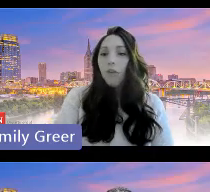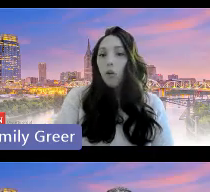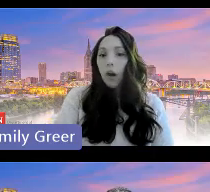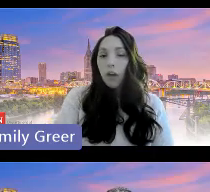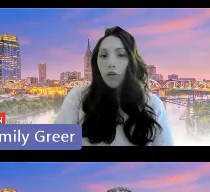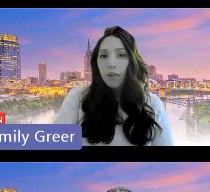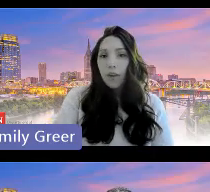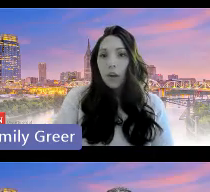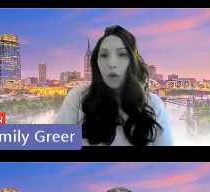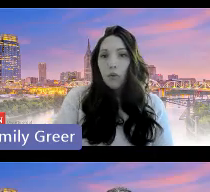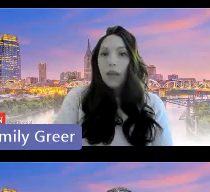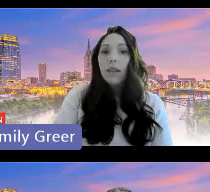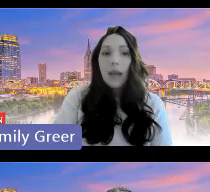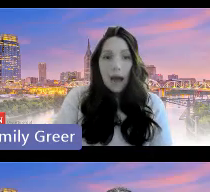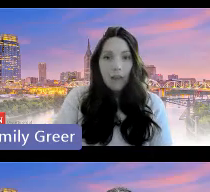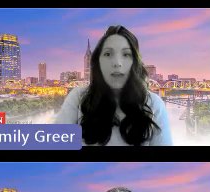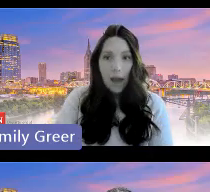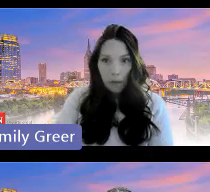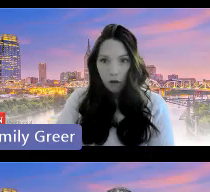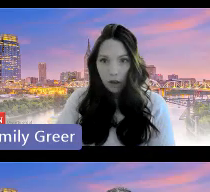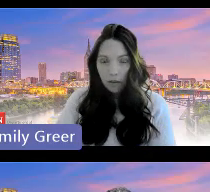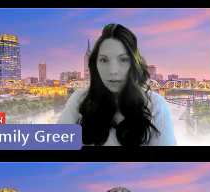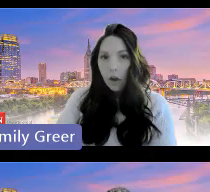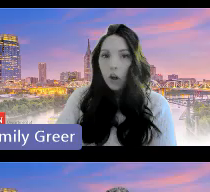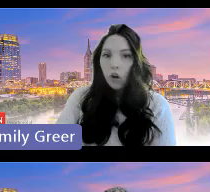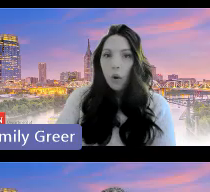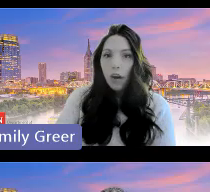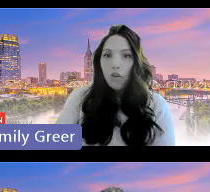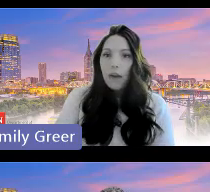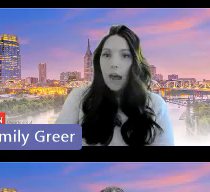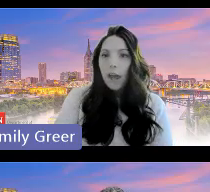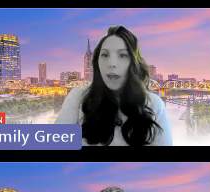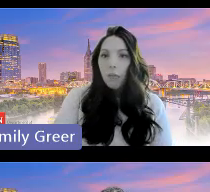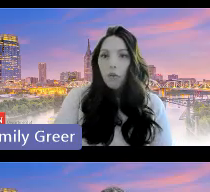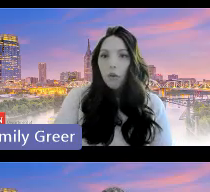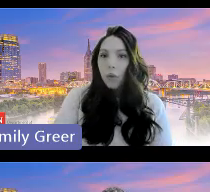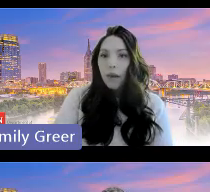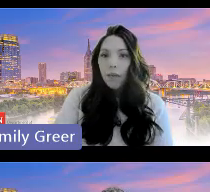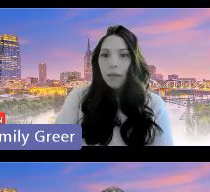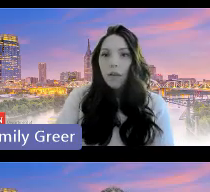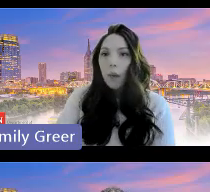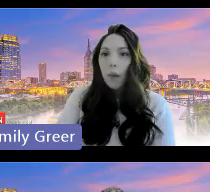If you are interested in using live captions, you're going to navigate up to the ribbon at the top.